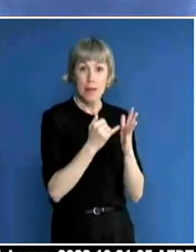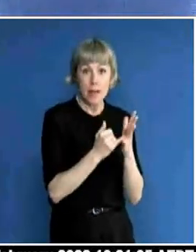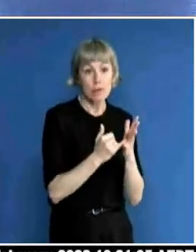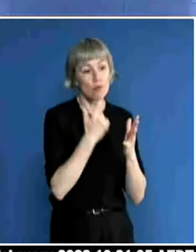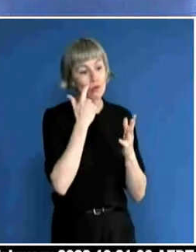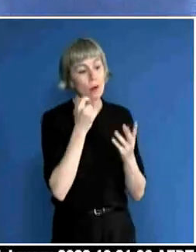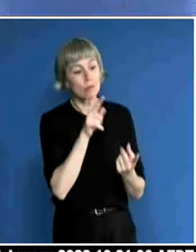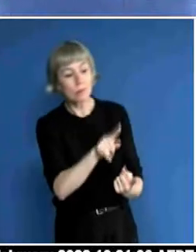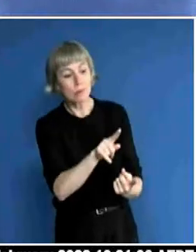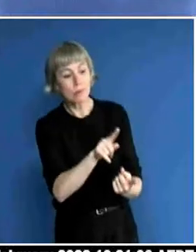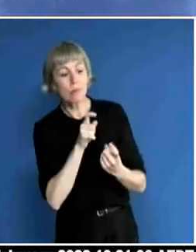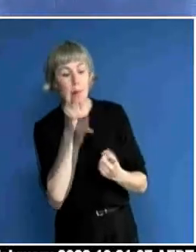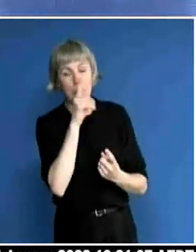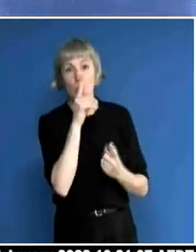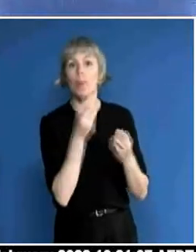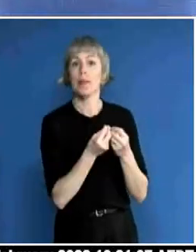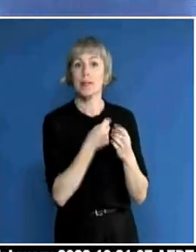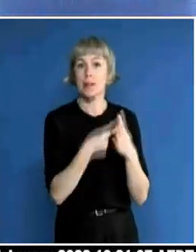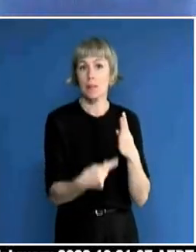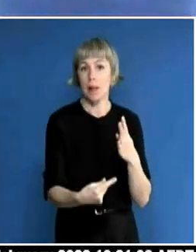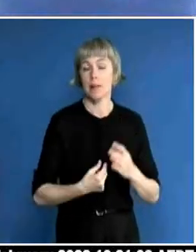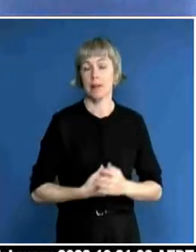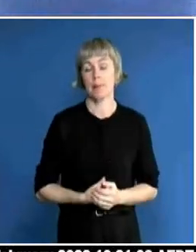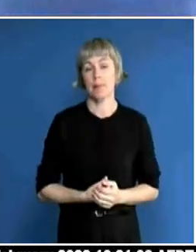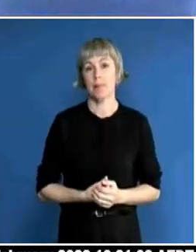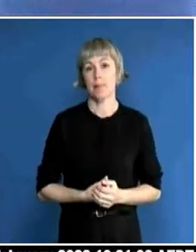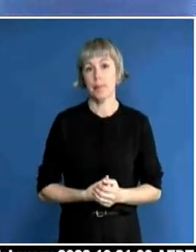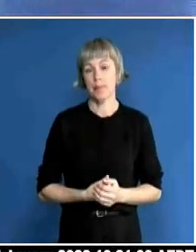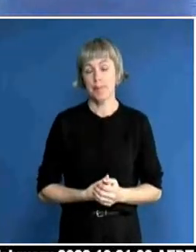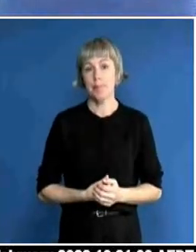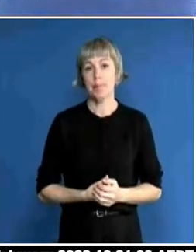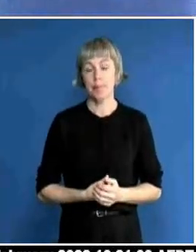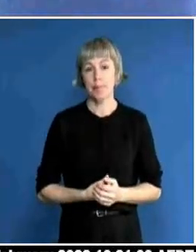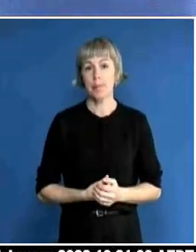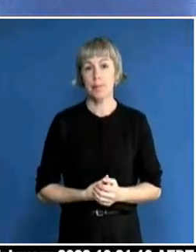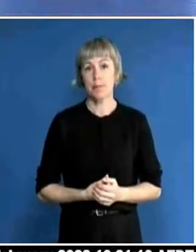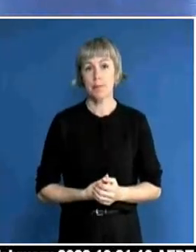The focus of these Public hearings concerning employment has been to identify